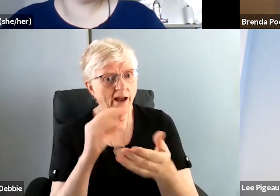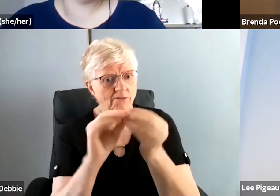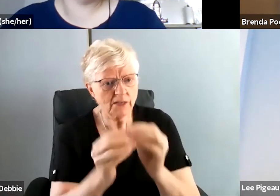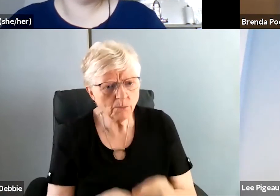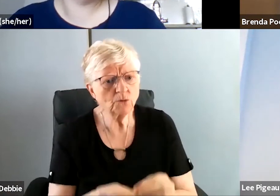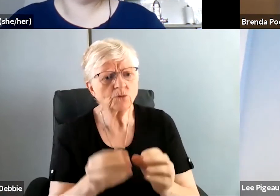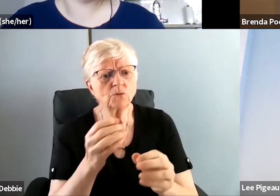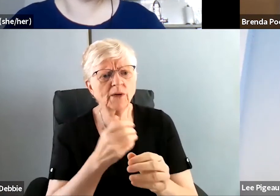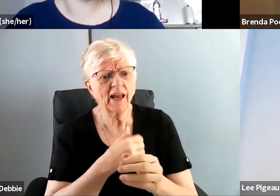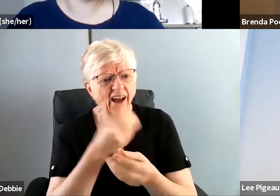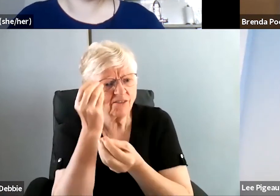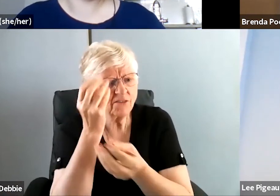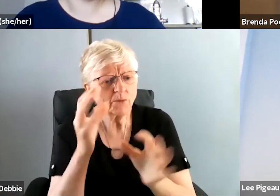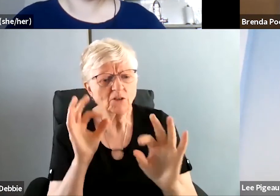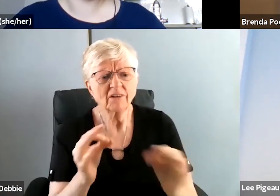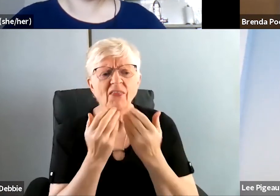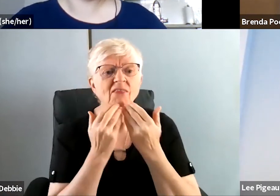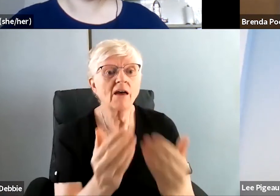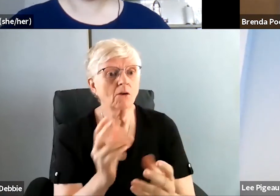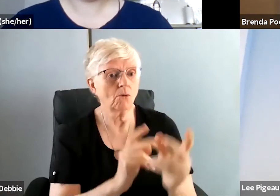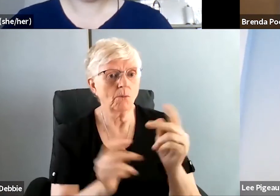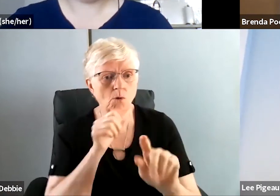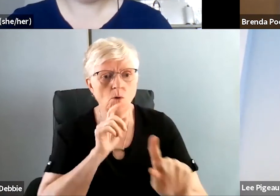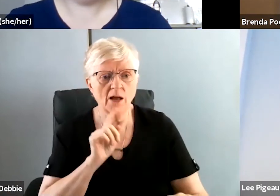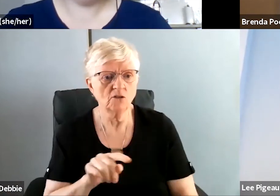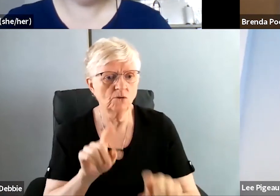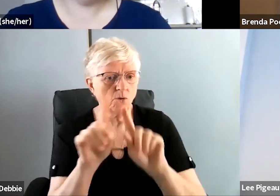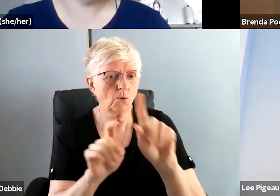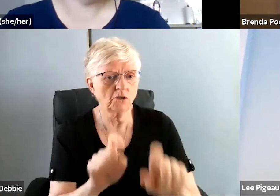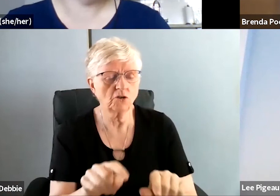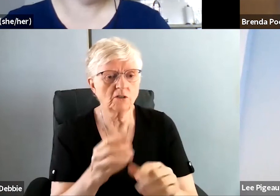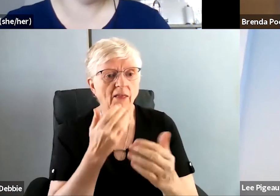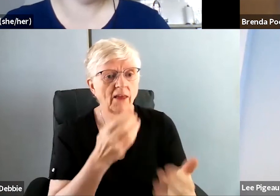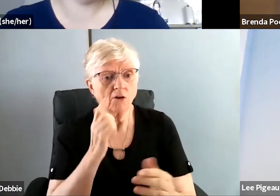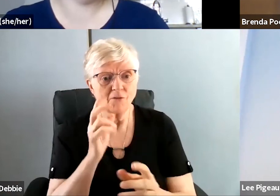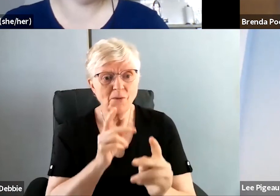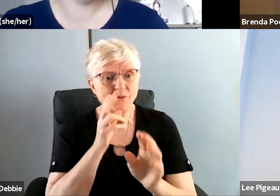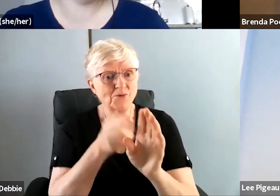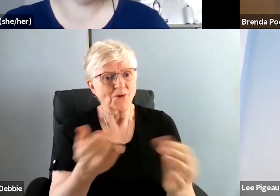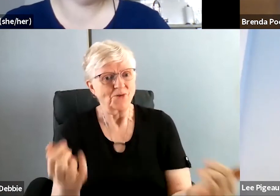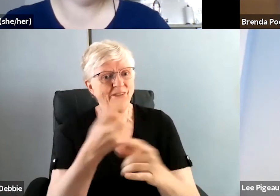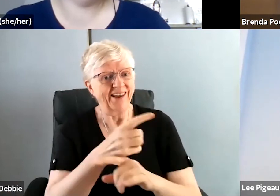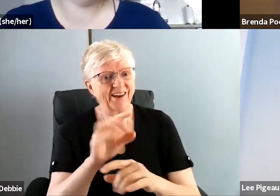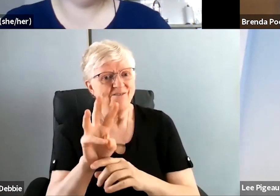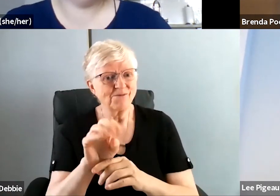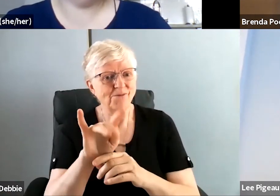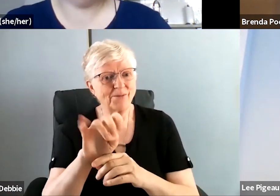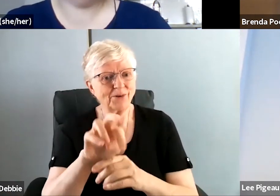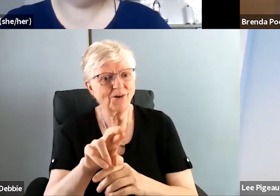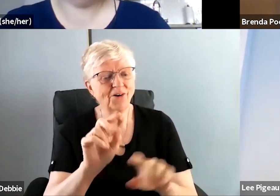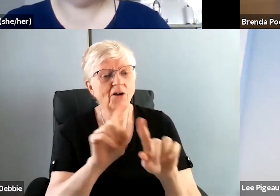WE WANT TO THANK EVERYONE WHO TOOK THE TIME TO PARTICIPATE IN THE SURVEY AND TO ALL OF YOU JOINING US TODAY ON THE WEBINAR. THIS RESPONSE HAS BEEN AMAZING.